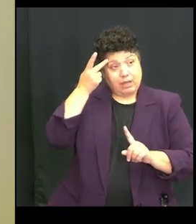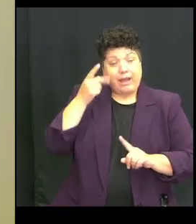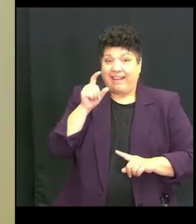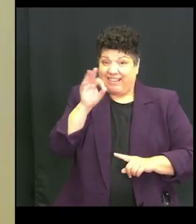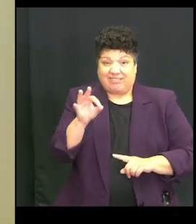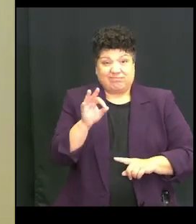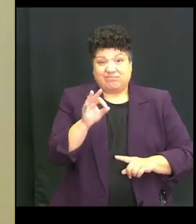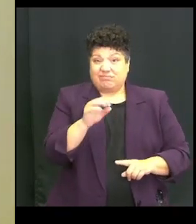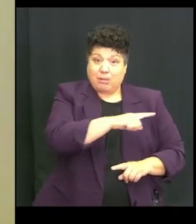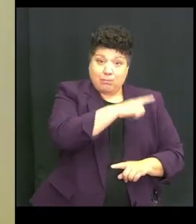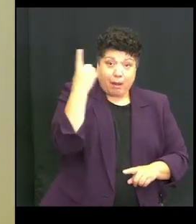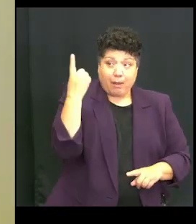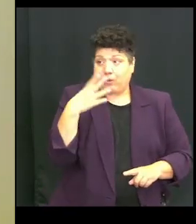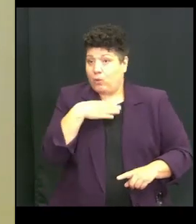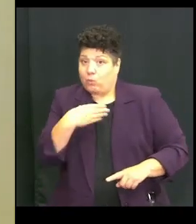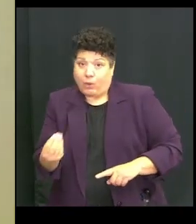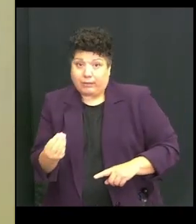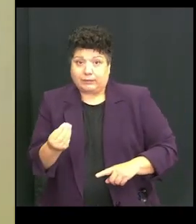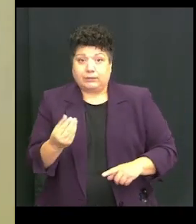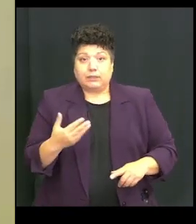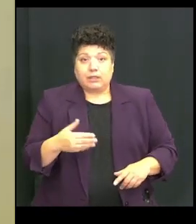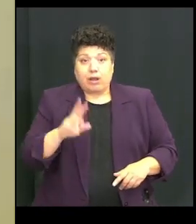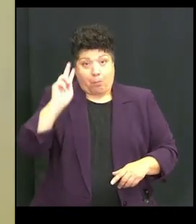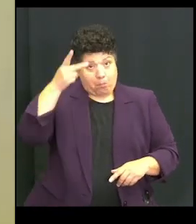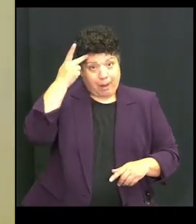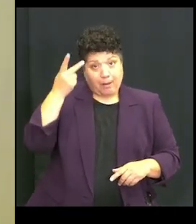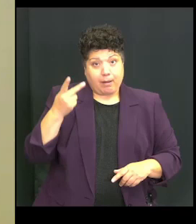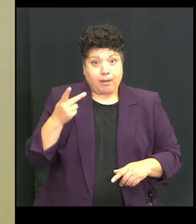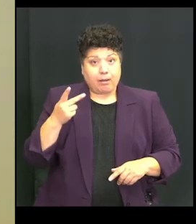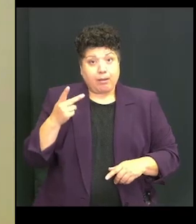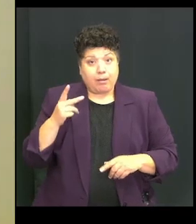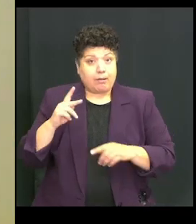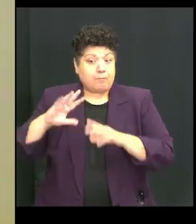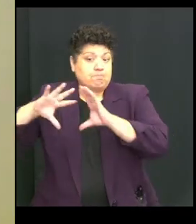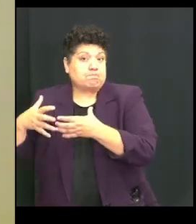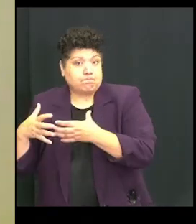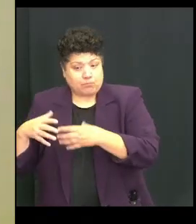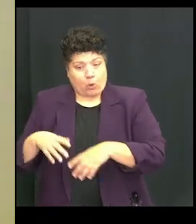and when political claims are advanced in a highly categorical way,